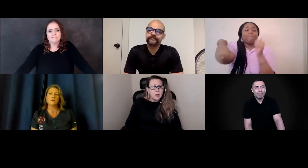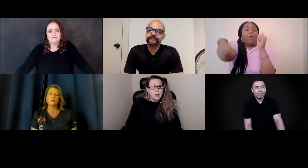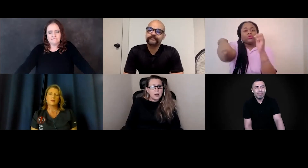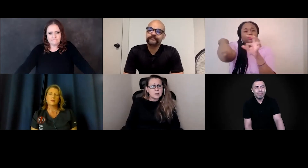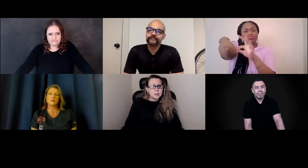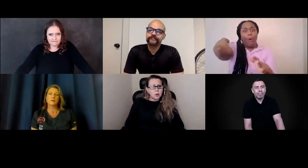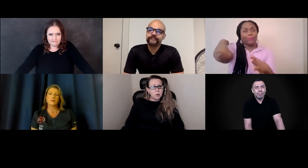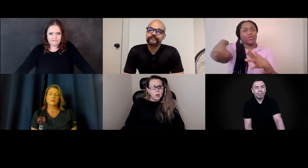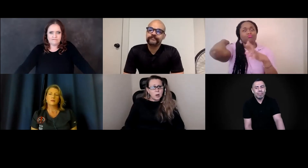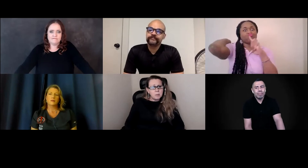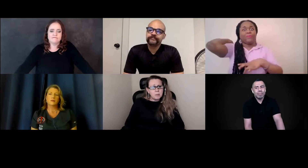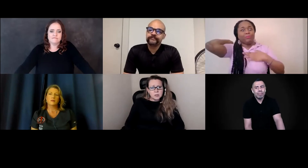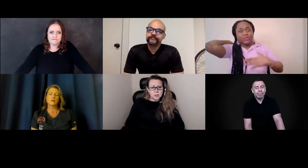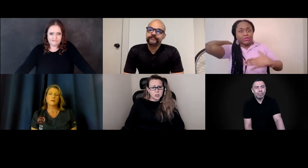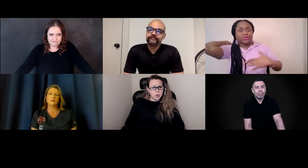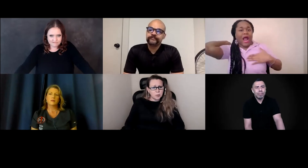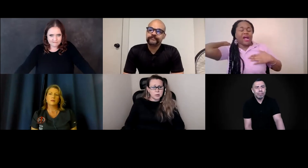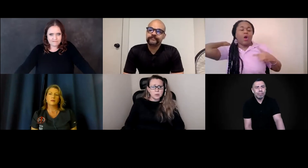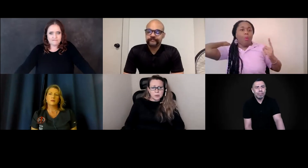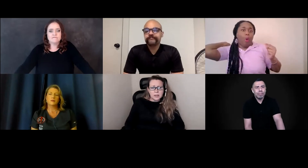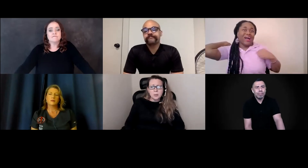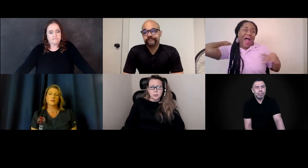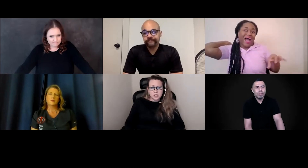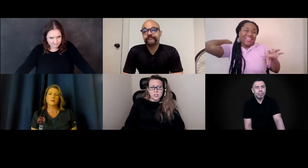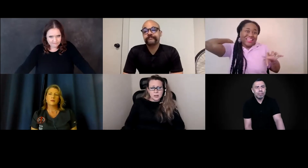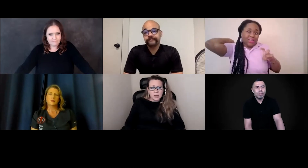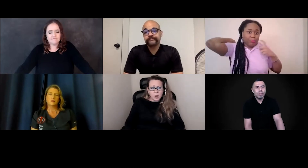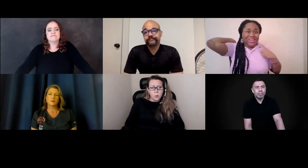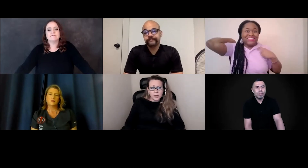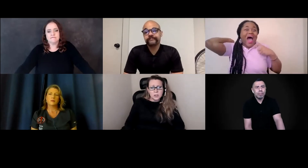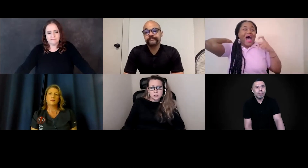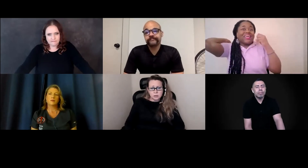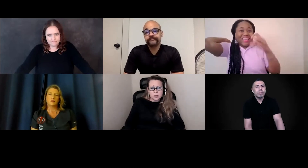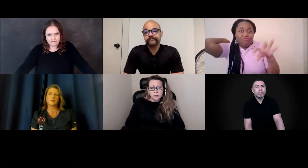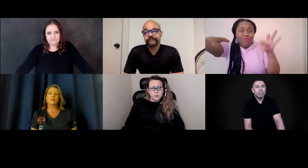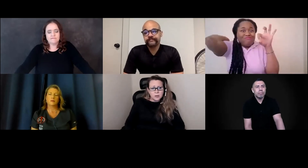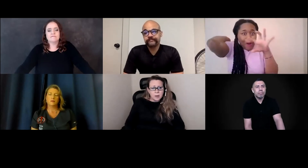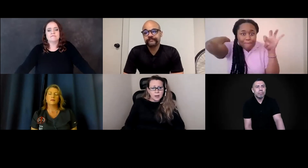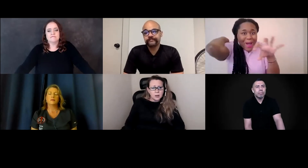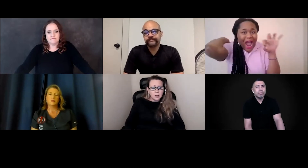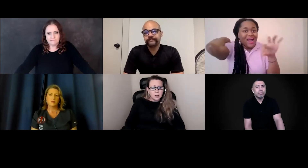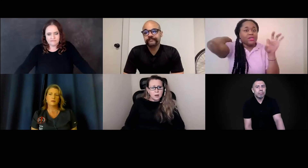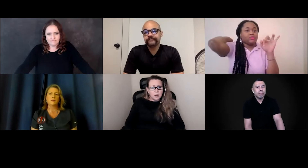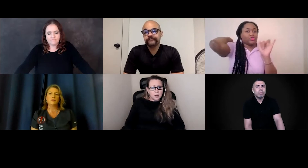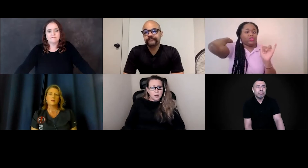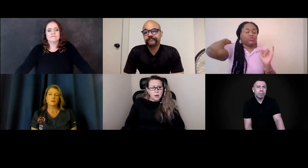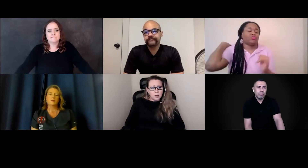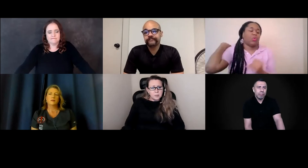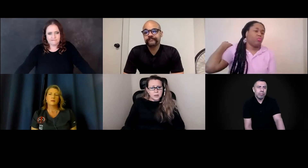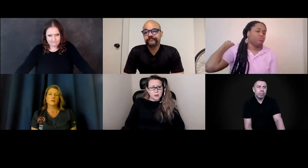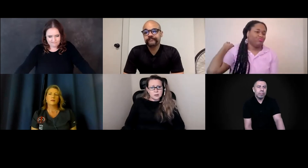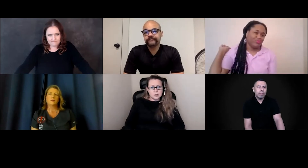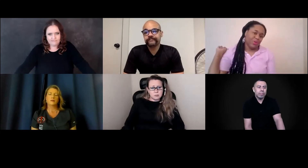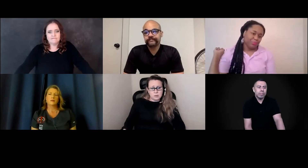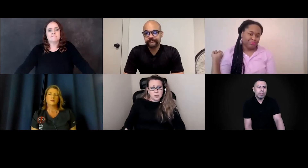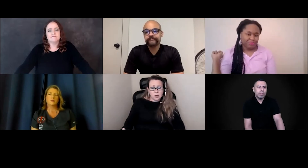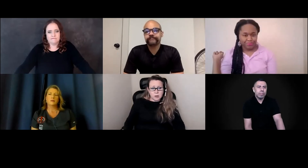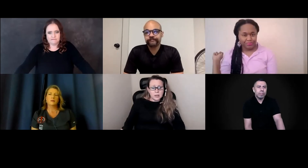And so most interpreters really appreciate that when I do give the feedback because it's